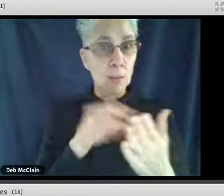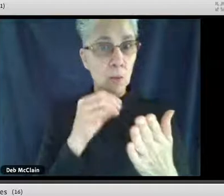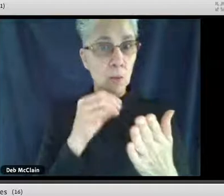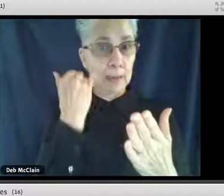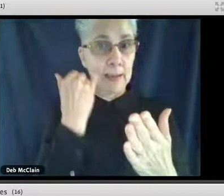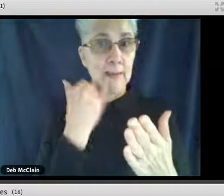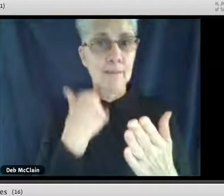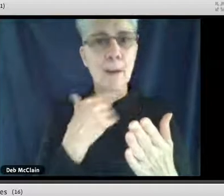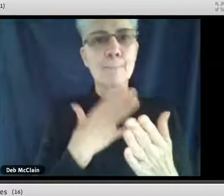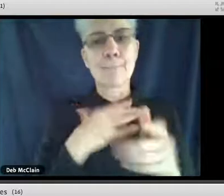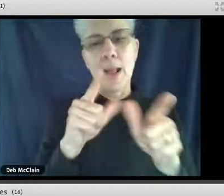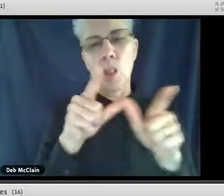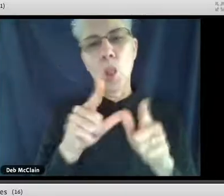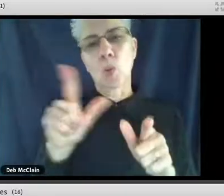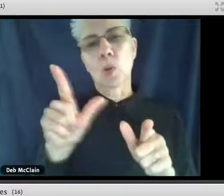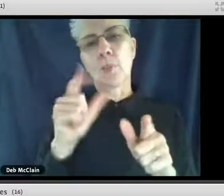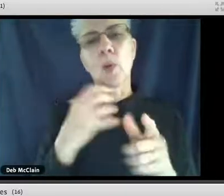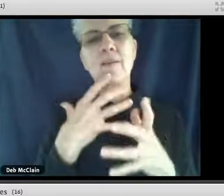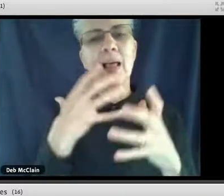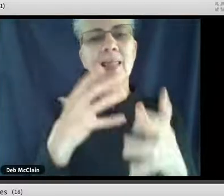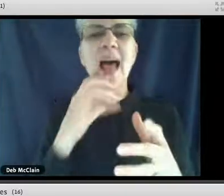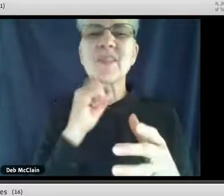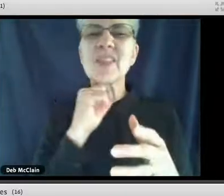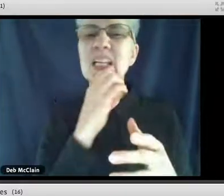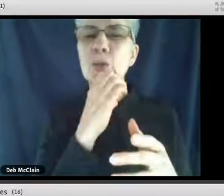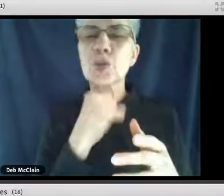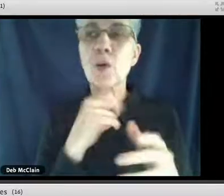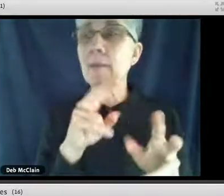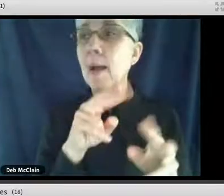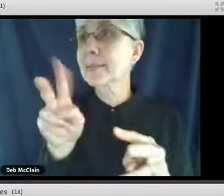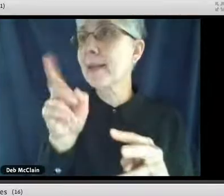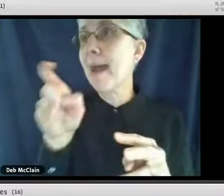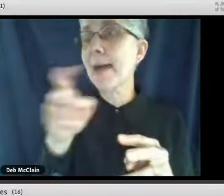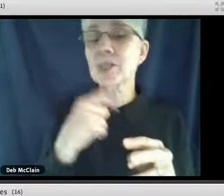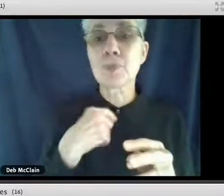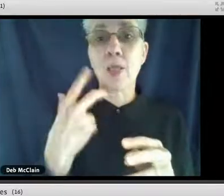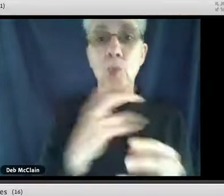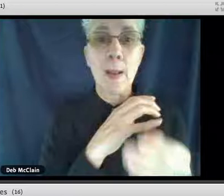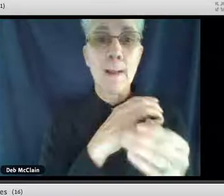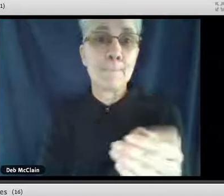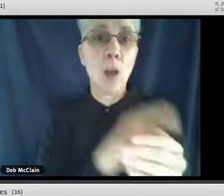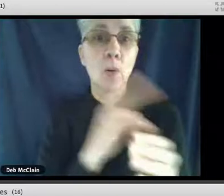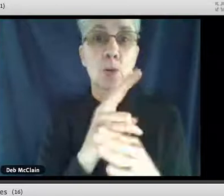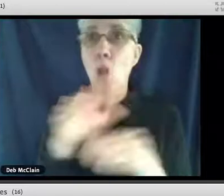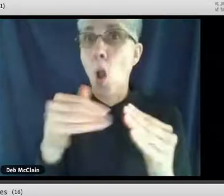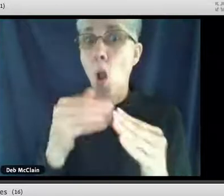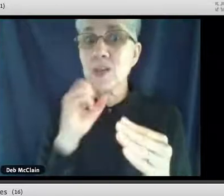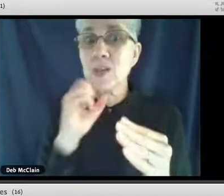My local library, we have a lot of seniors, so if I just turn around and ask my three power users, which are all seniors that probably live